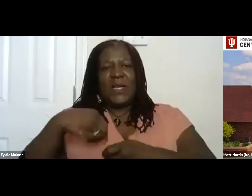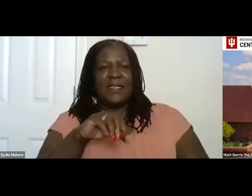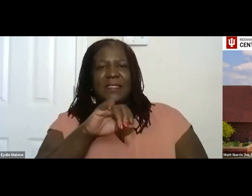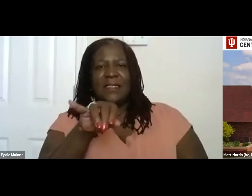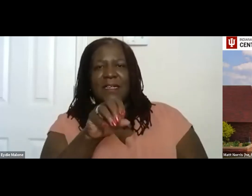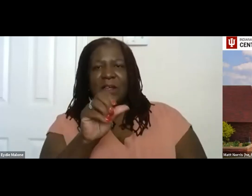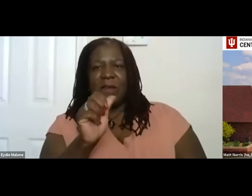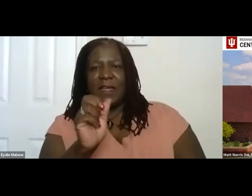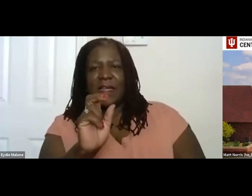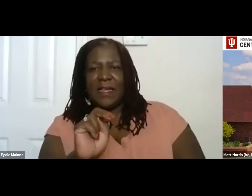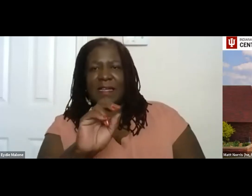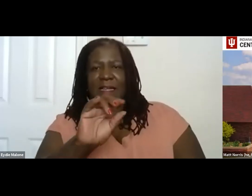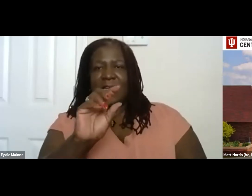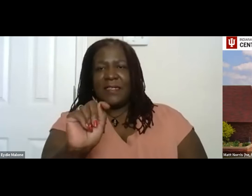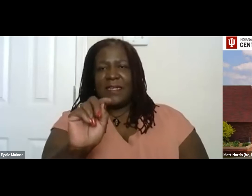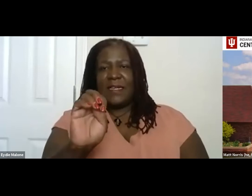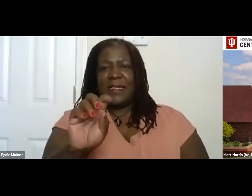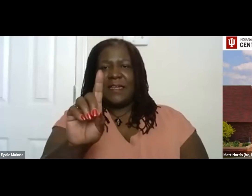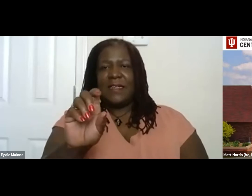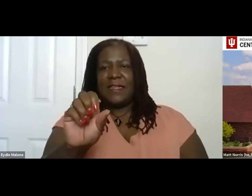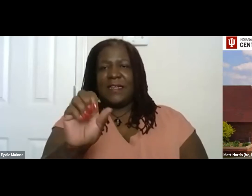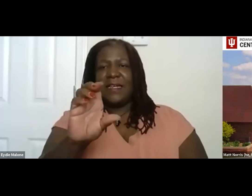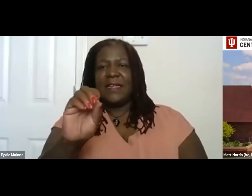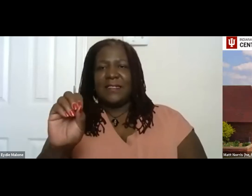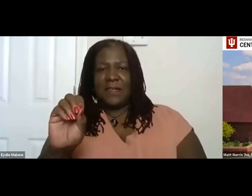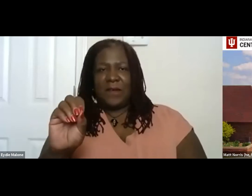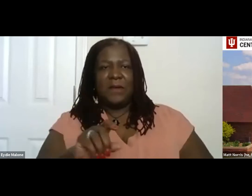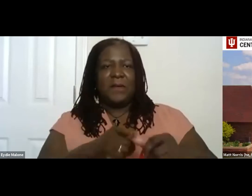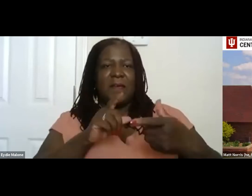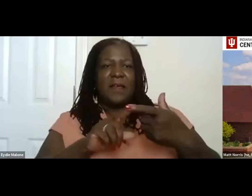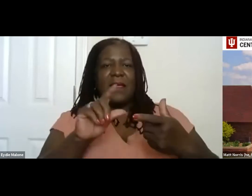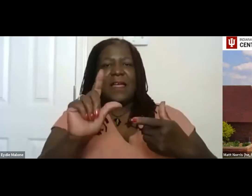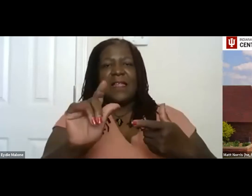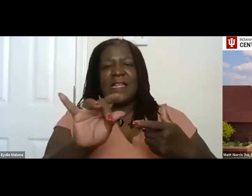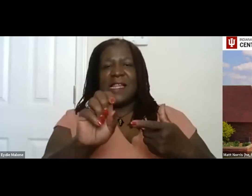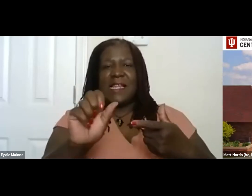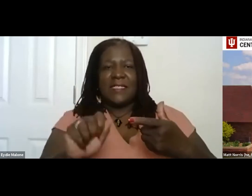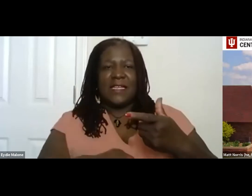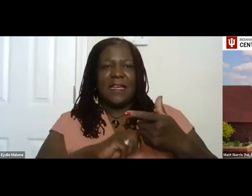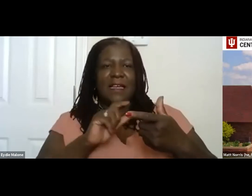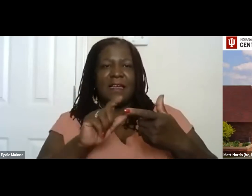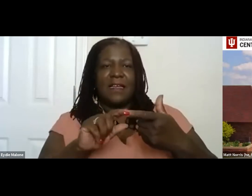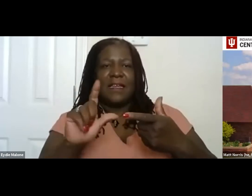Lisa Kutschera who will be joining us today and sharing about their experiences of being a family